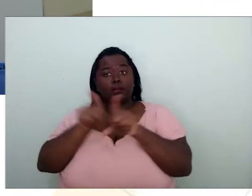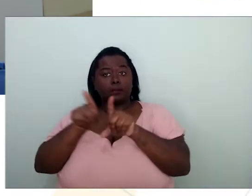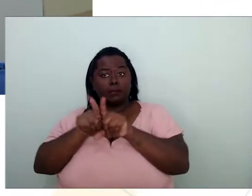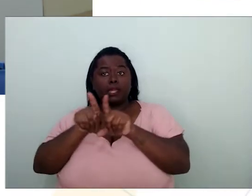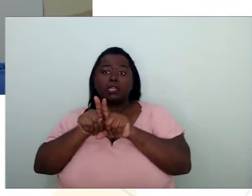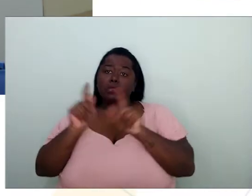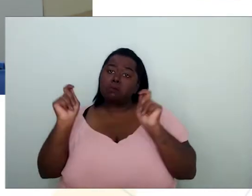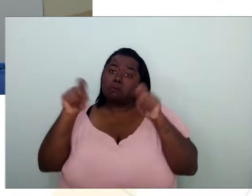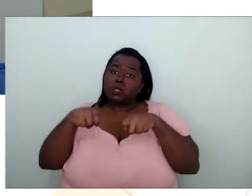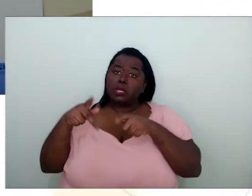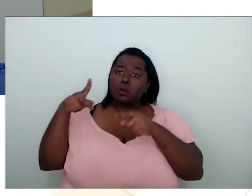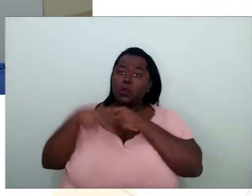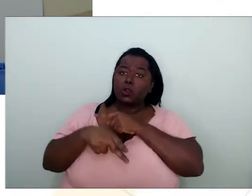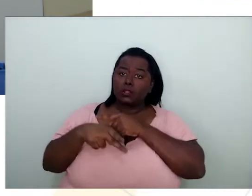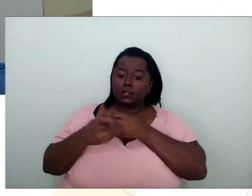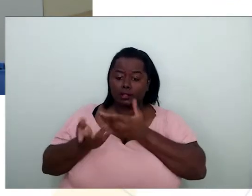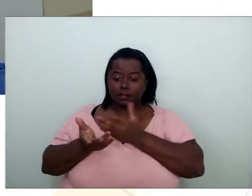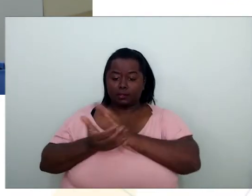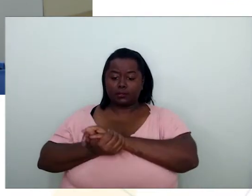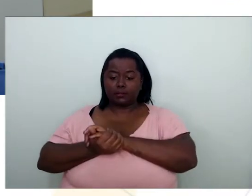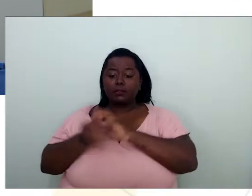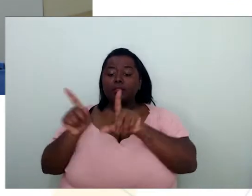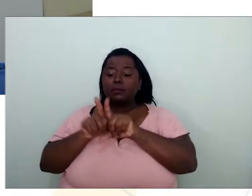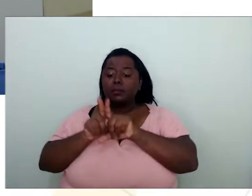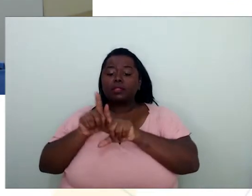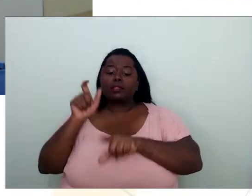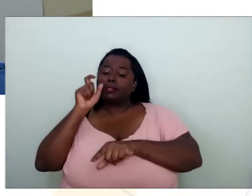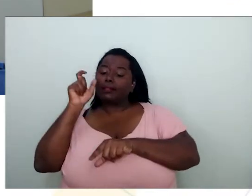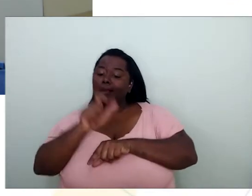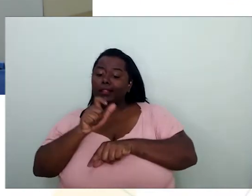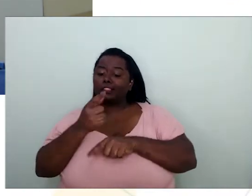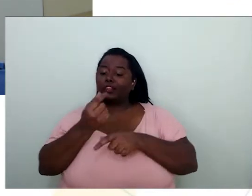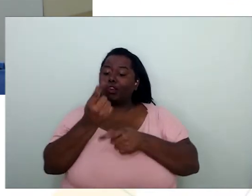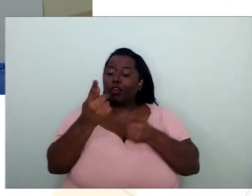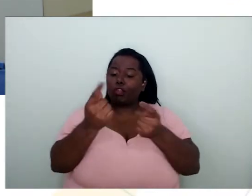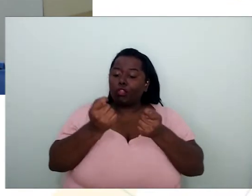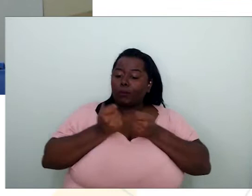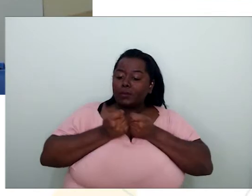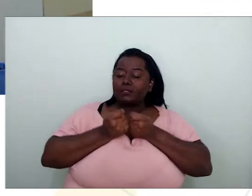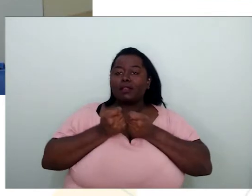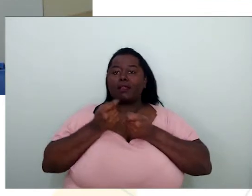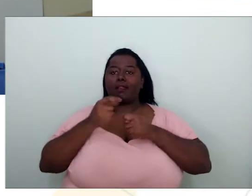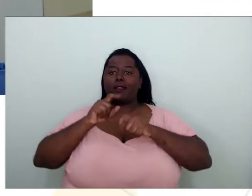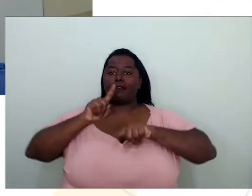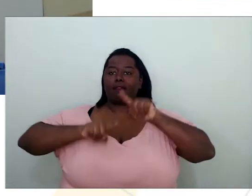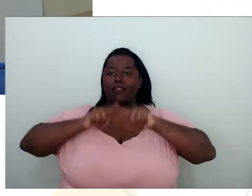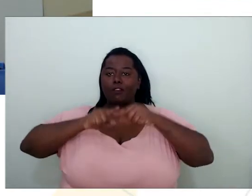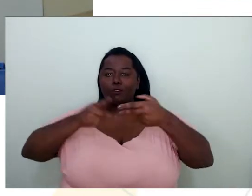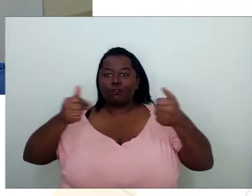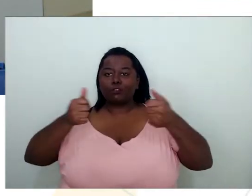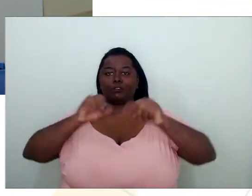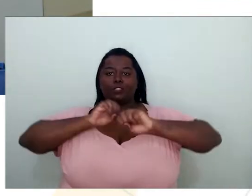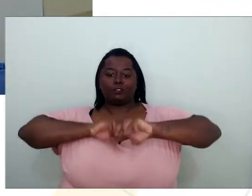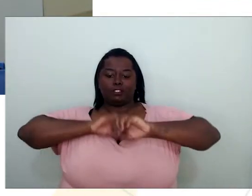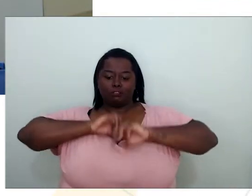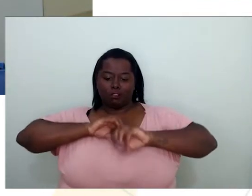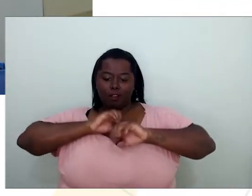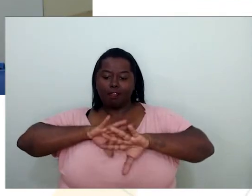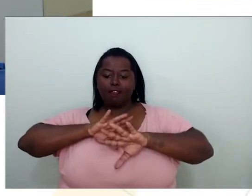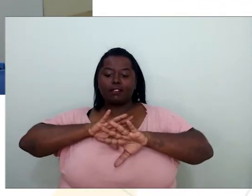cut in the instance of saving our educational resources,